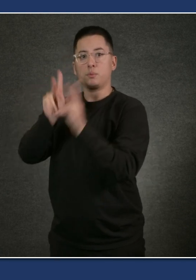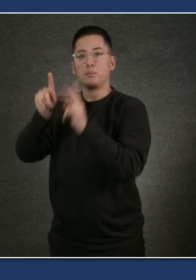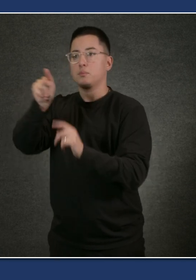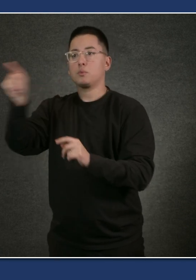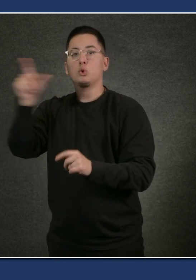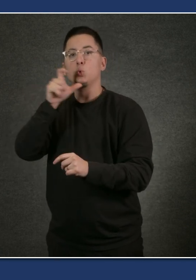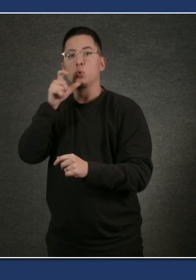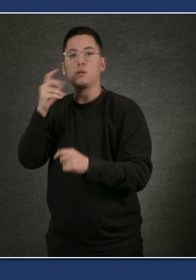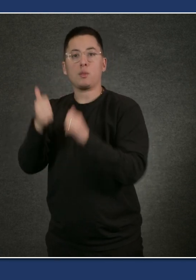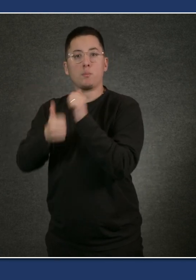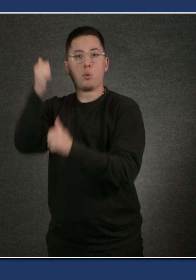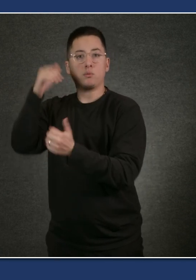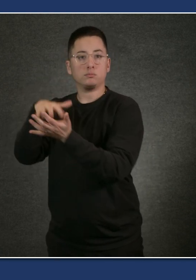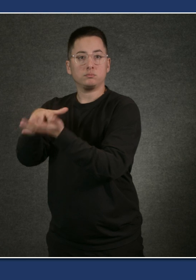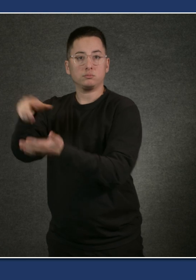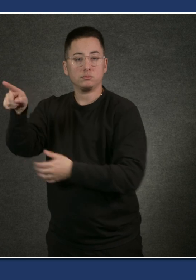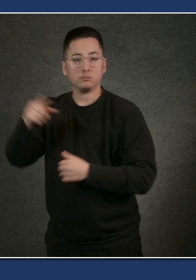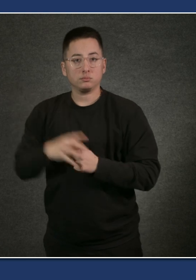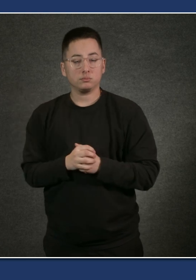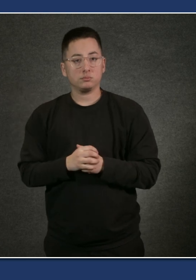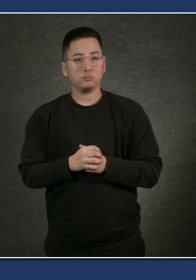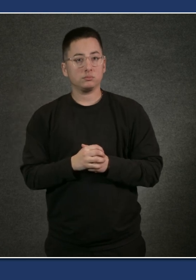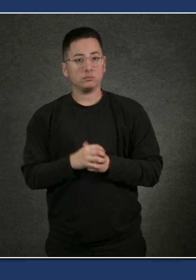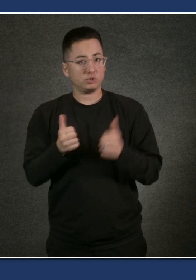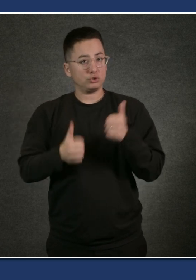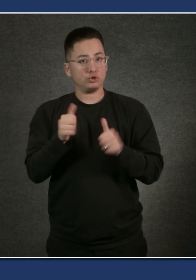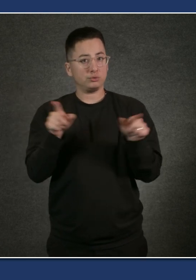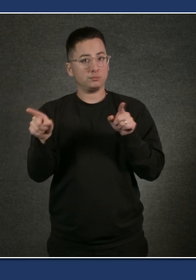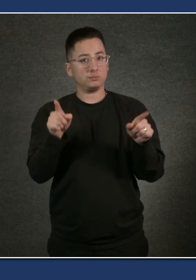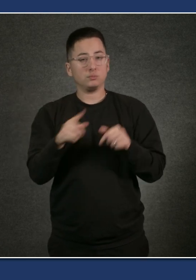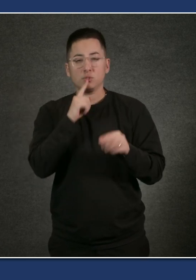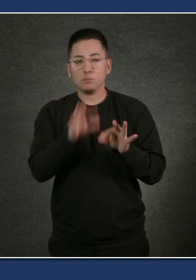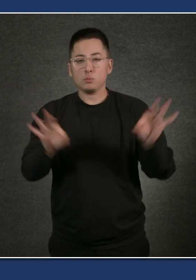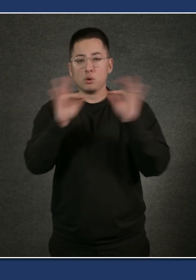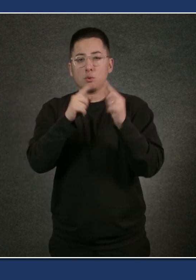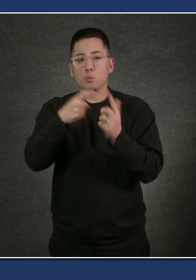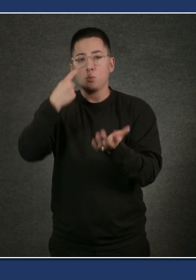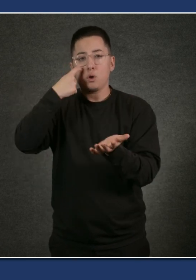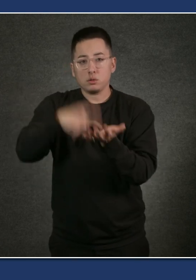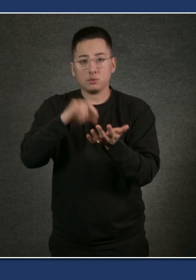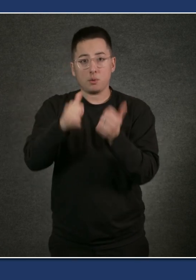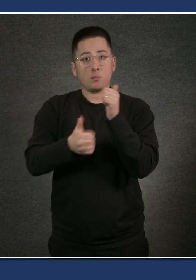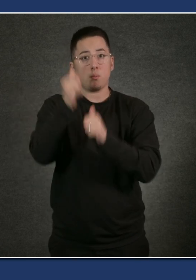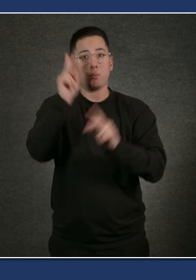our most vulnerable people. We understand the need for fiscal responsibility,